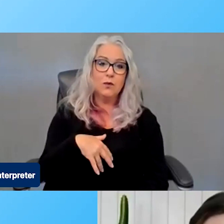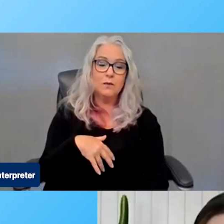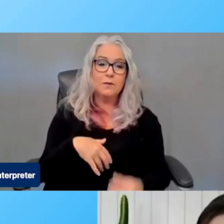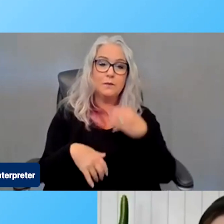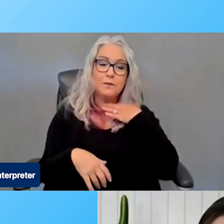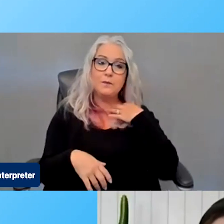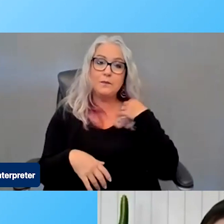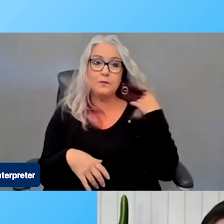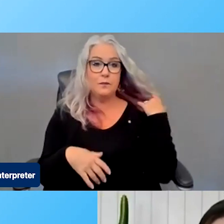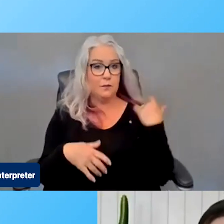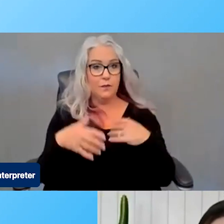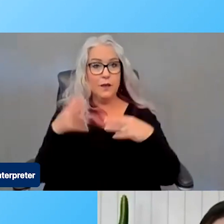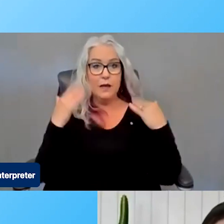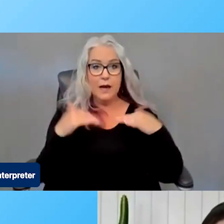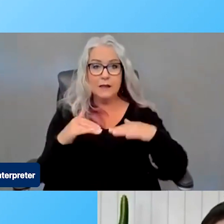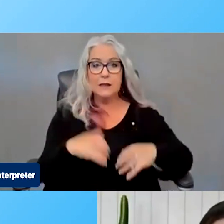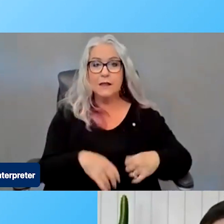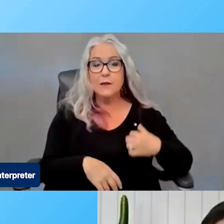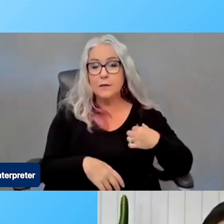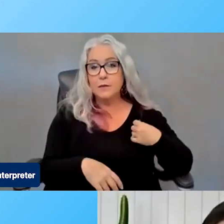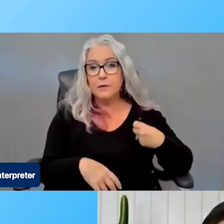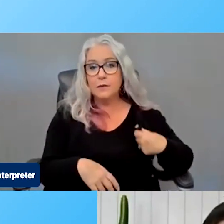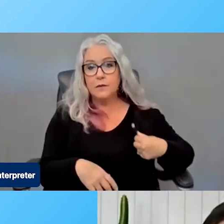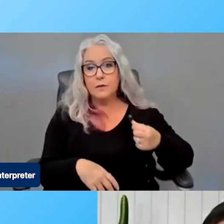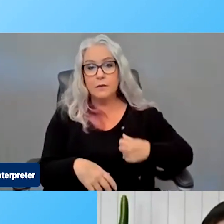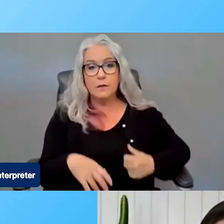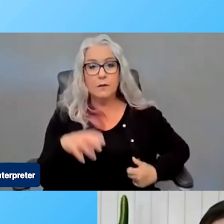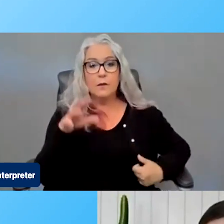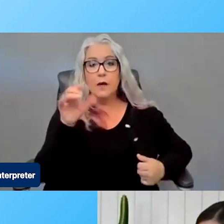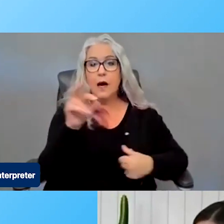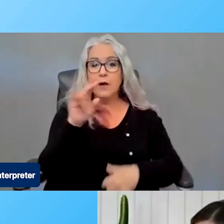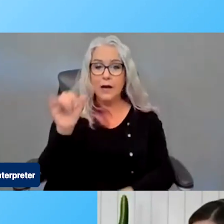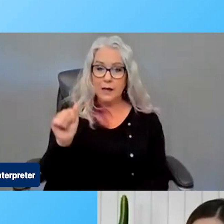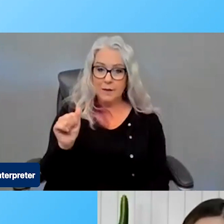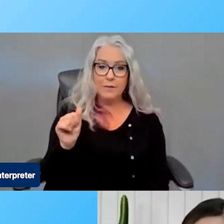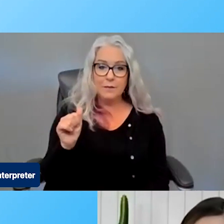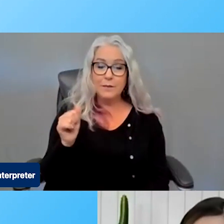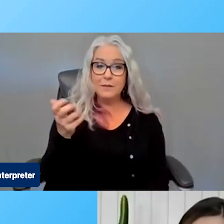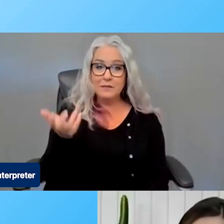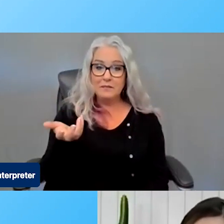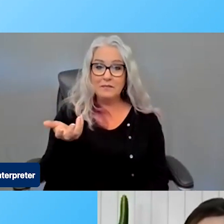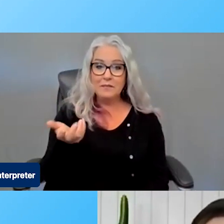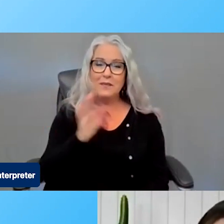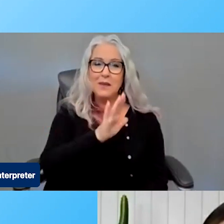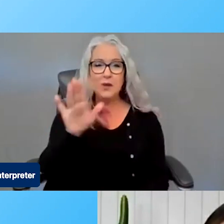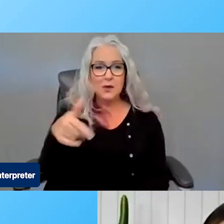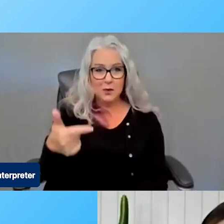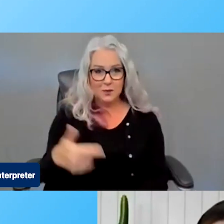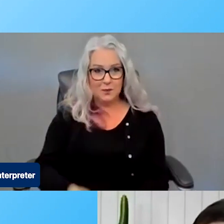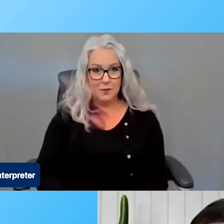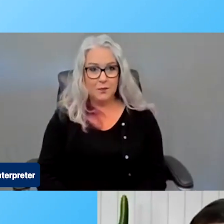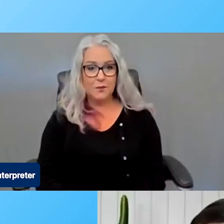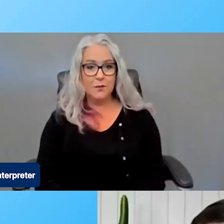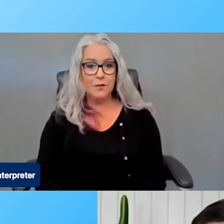Next Ariadna, you are on.